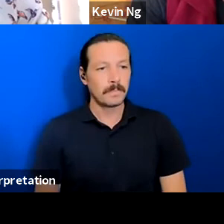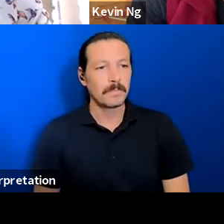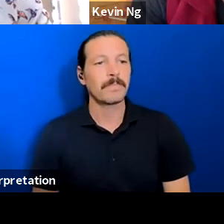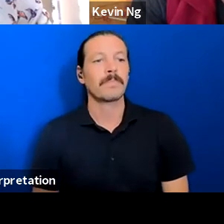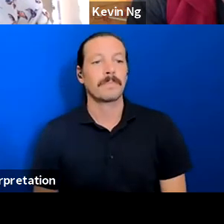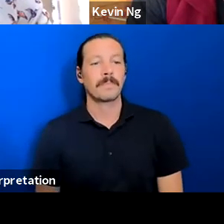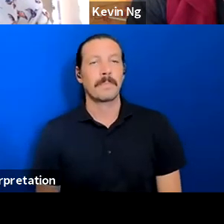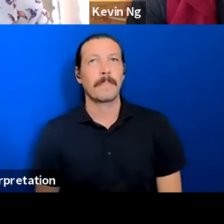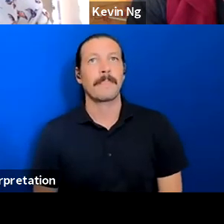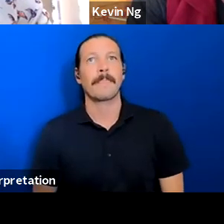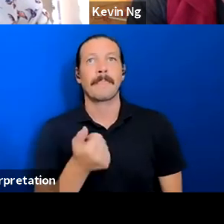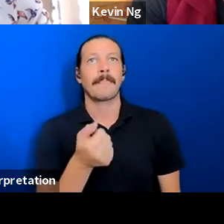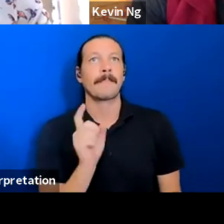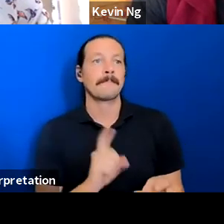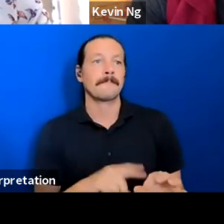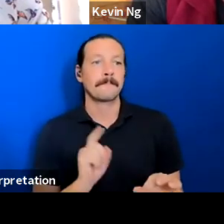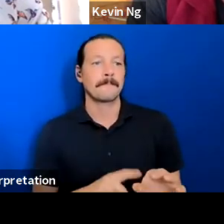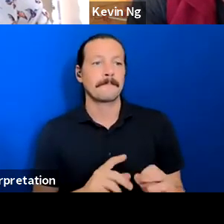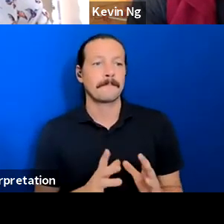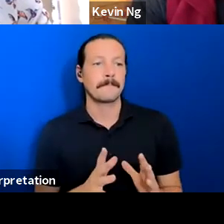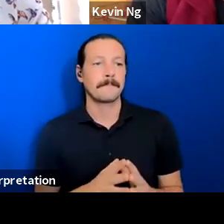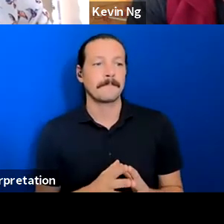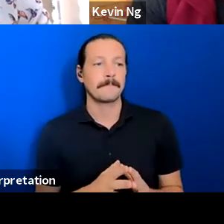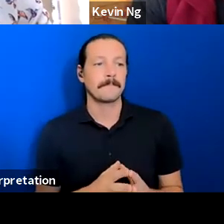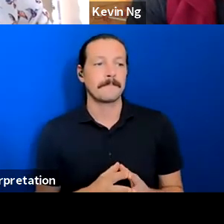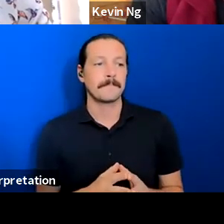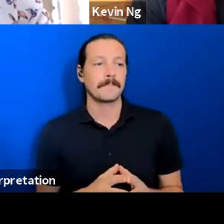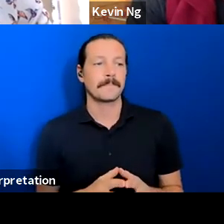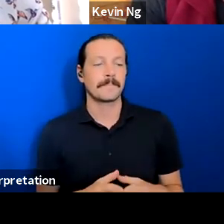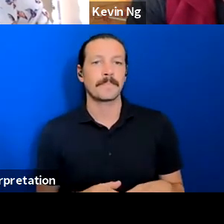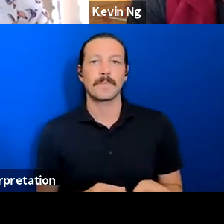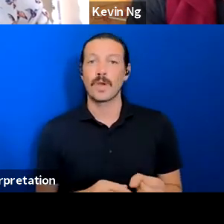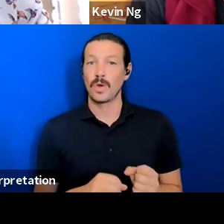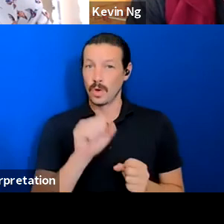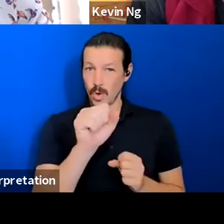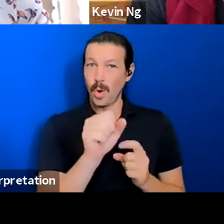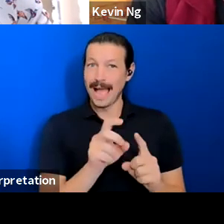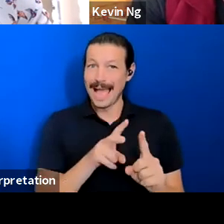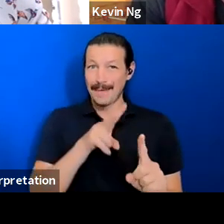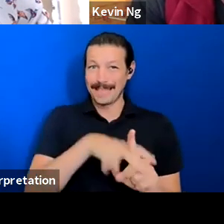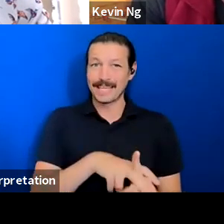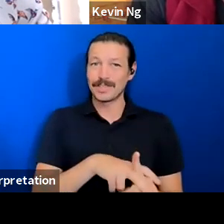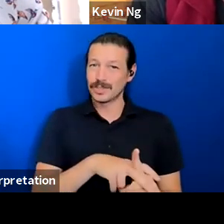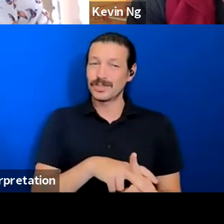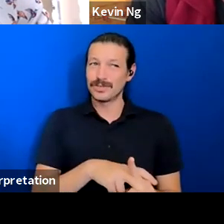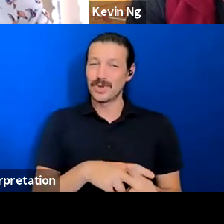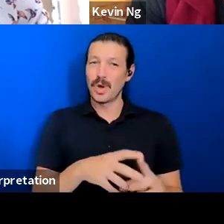I guess show when you make your application show your unique voice. That's the important thing to